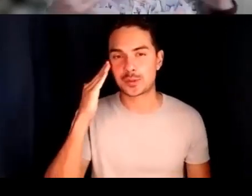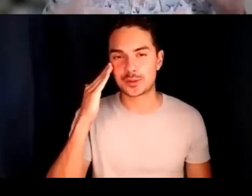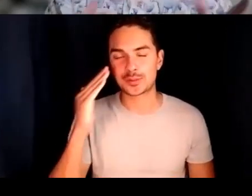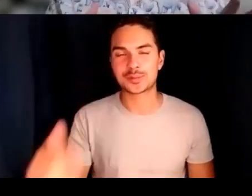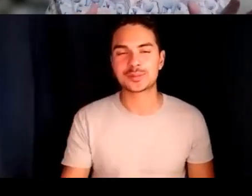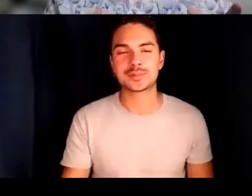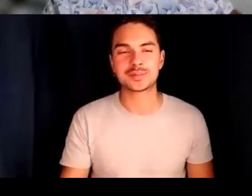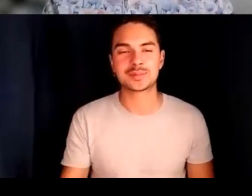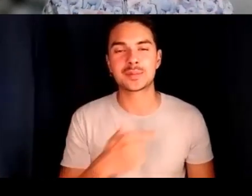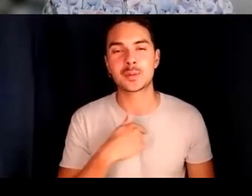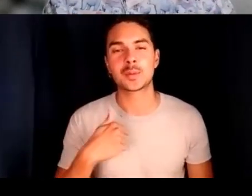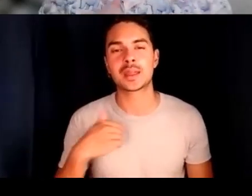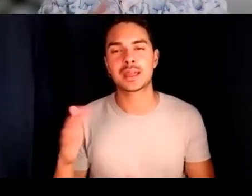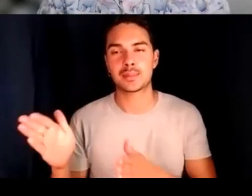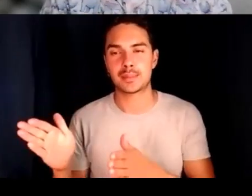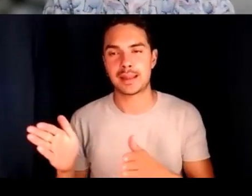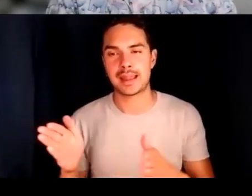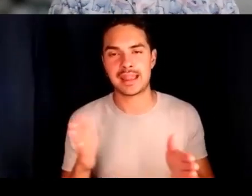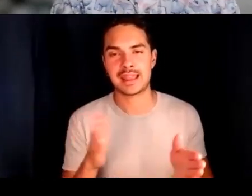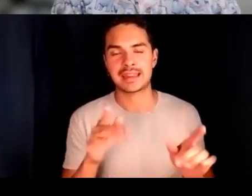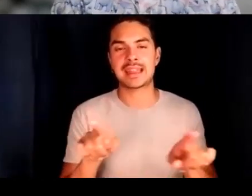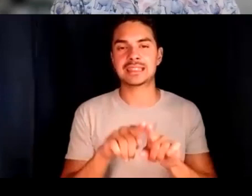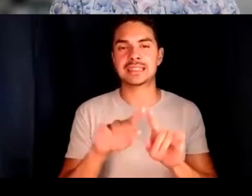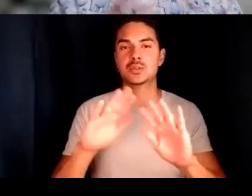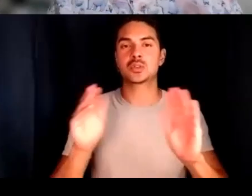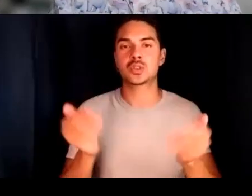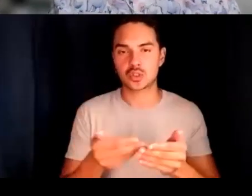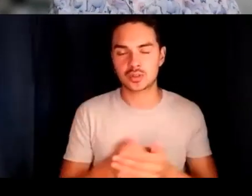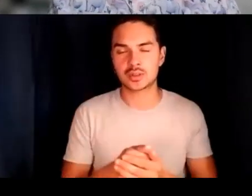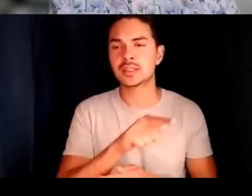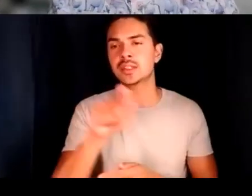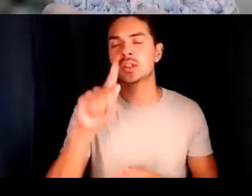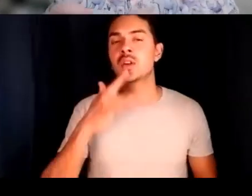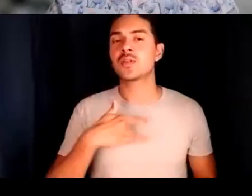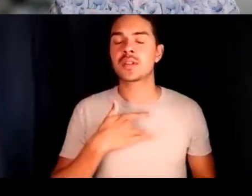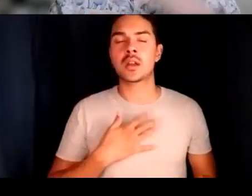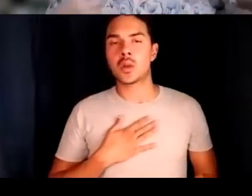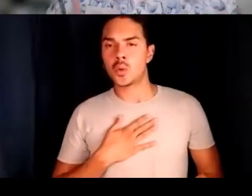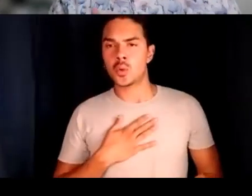We planned this as an introduction, so those of you who feel really familiar,